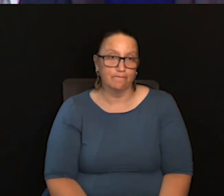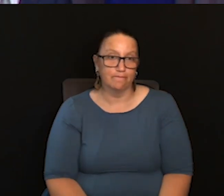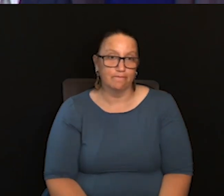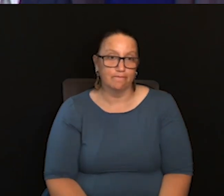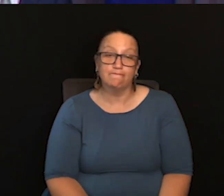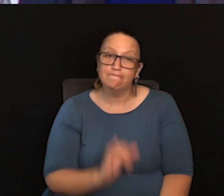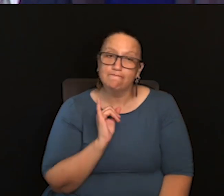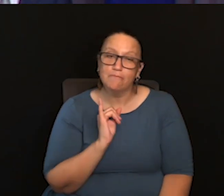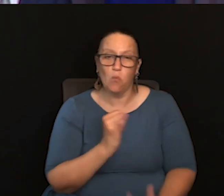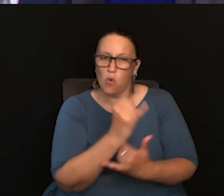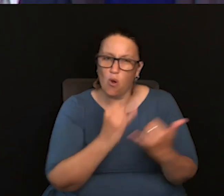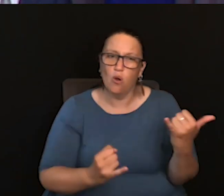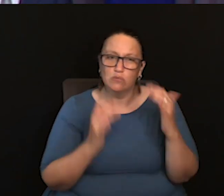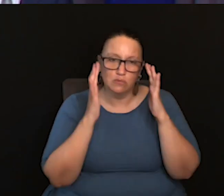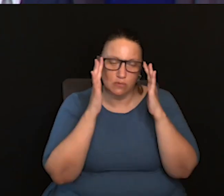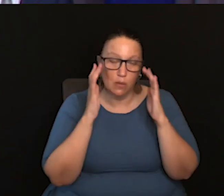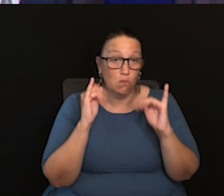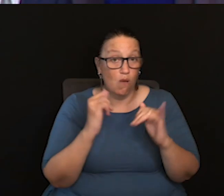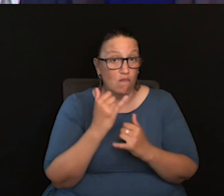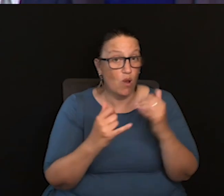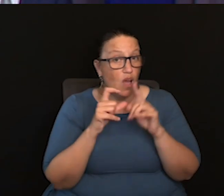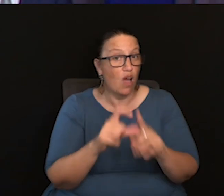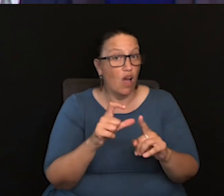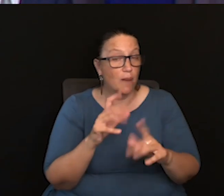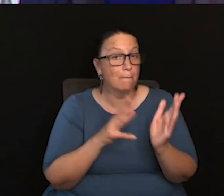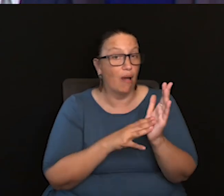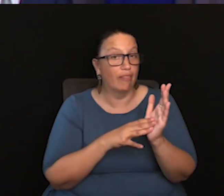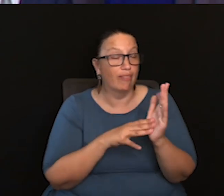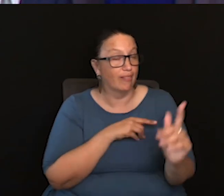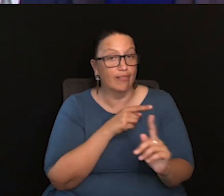As a country, nobody has been unscathed.